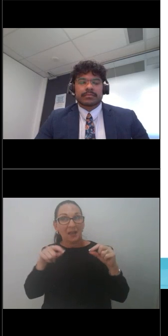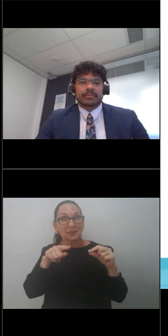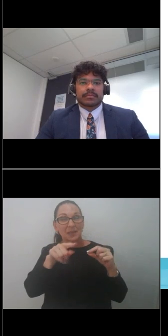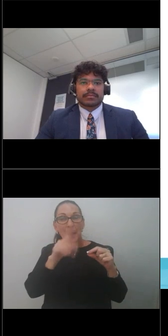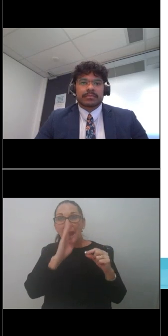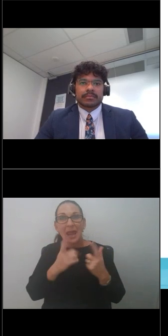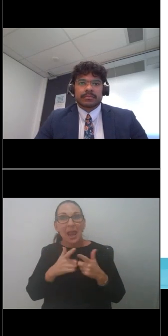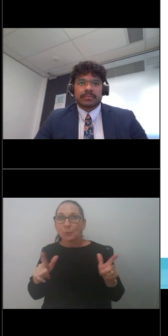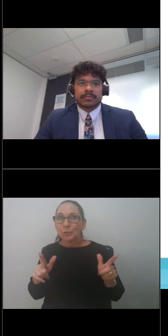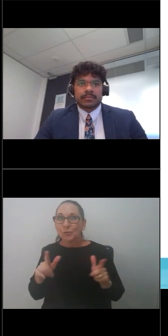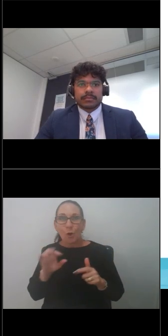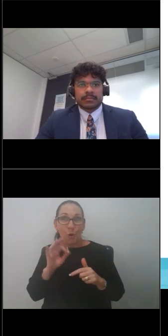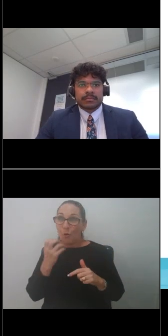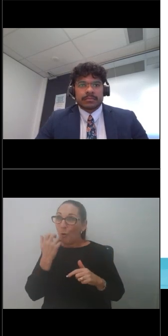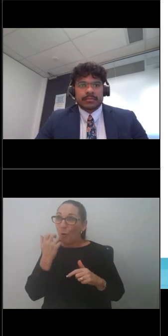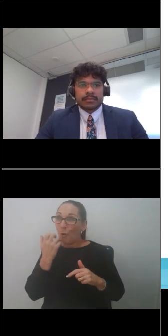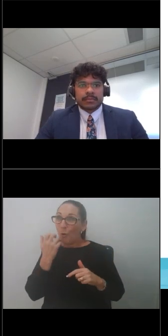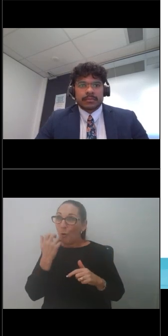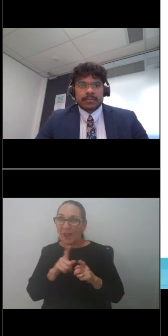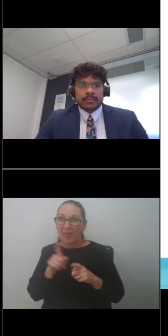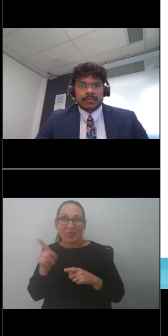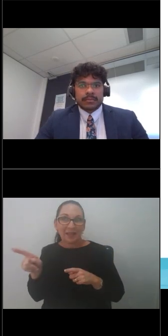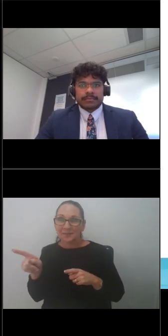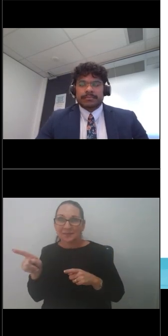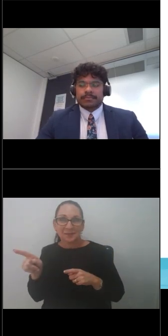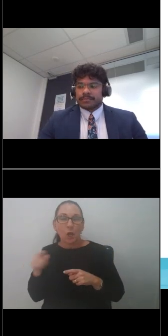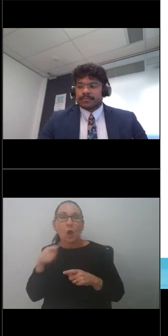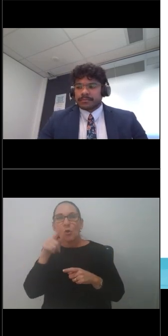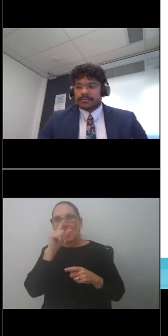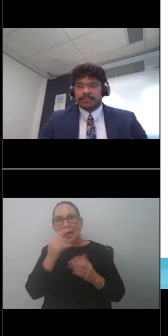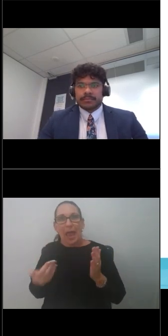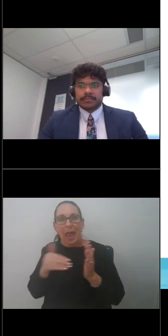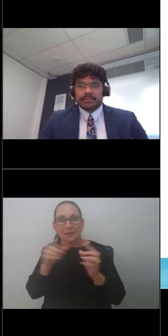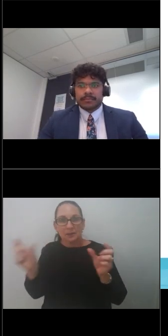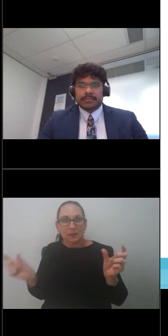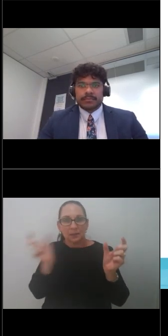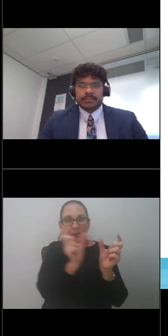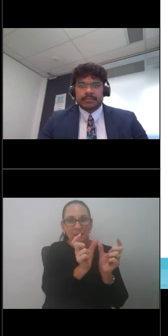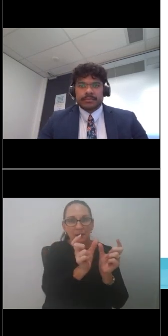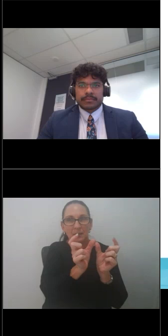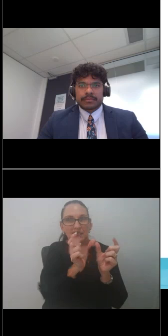it is you would just add the police and and the applicant card together and then have something